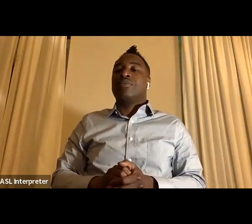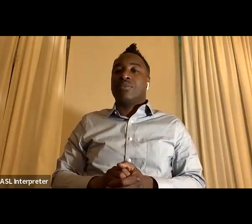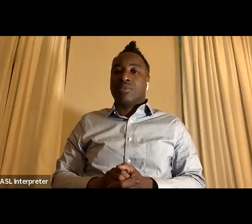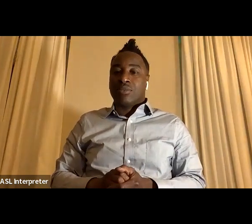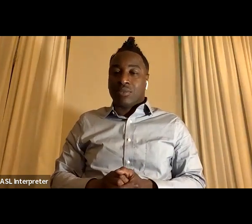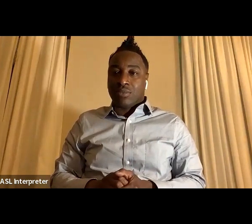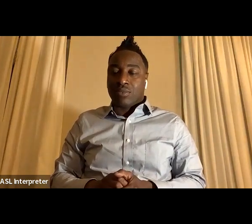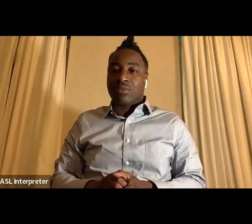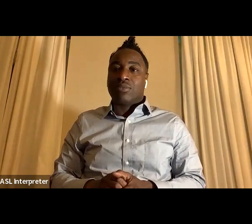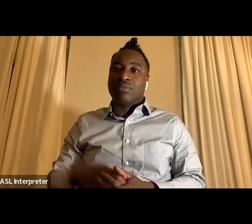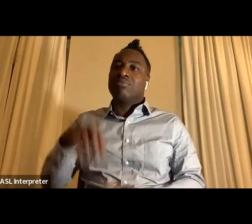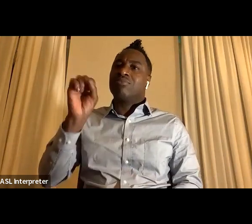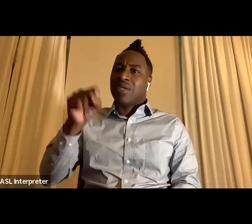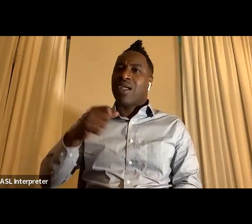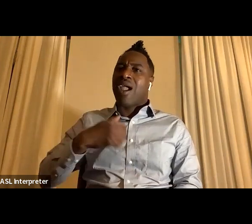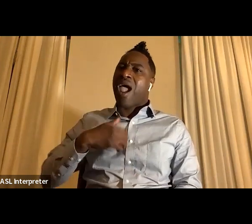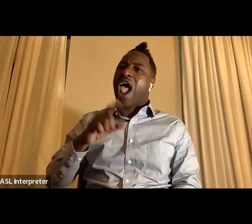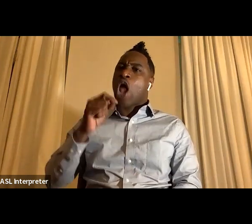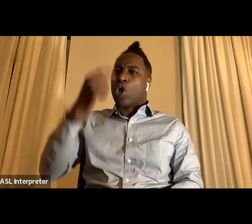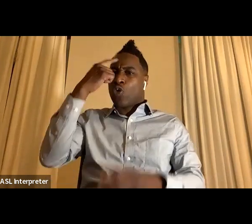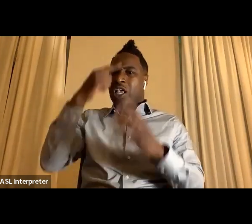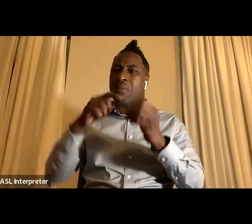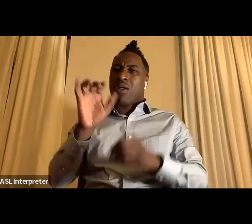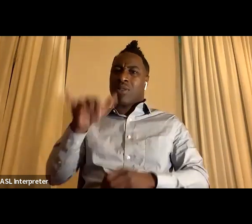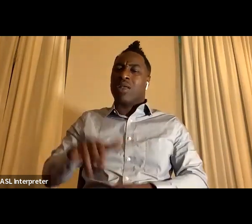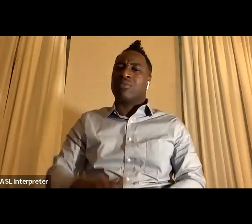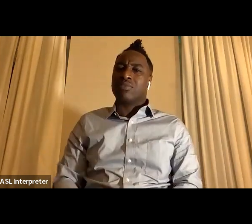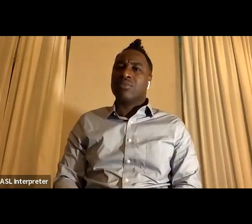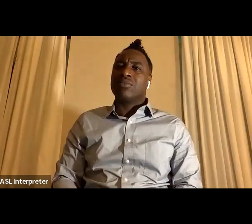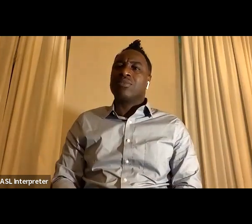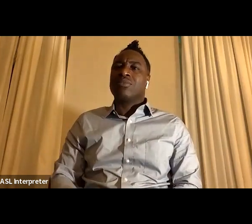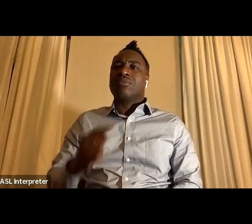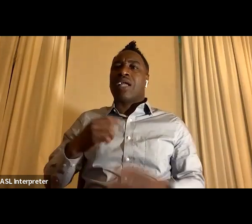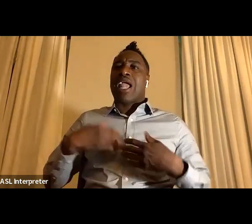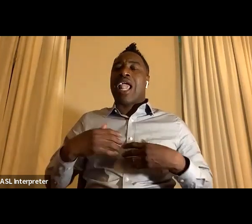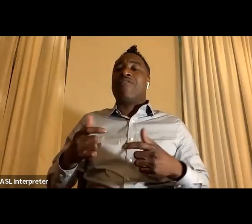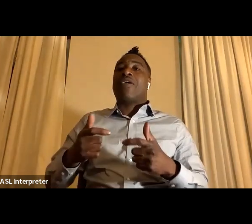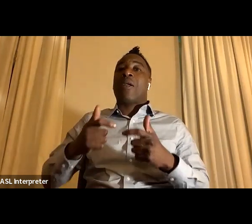yeah, I think about that. So, you know, like I have a, a big iCloud with tons of pictures